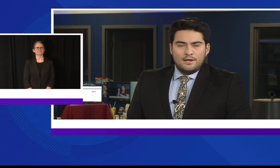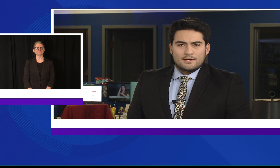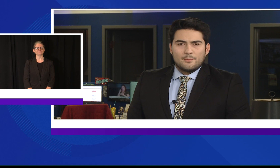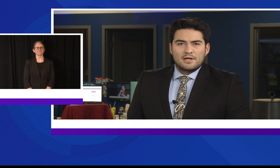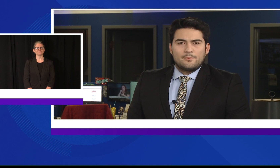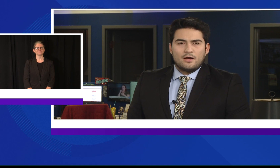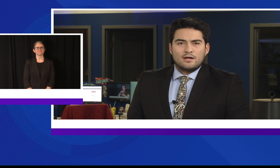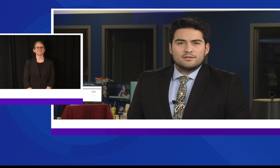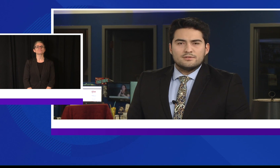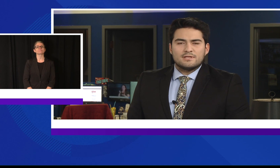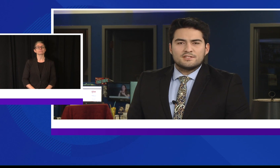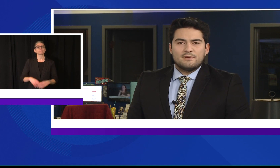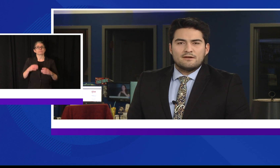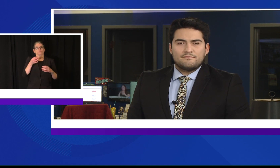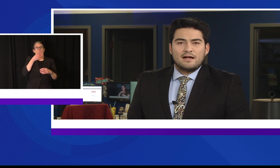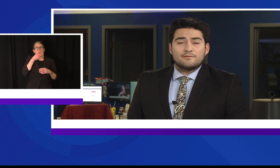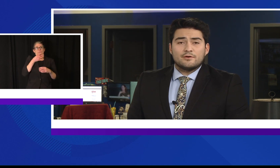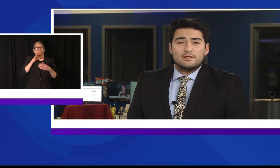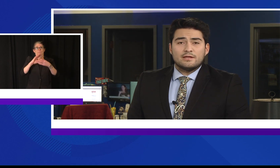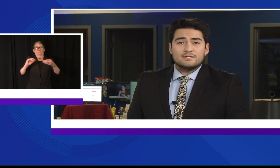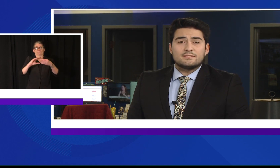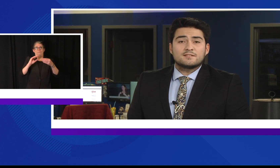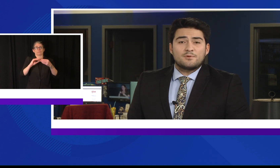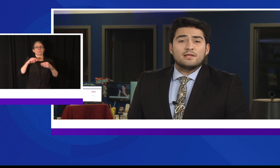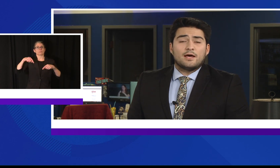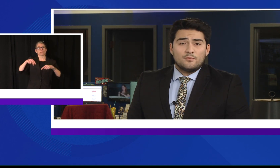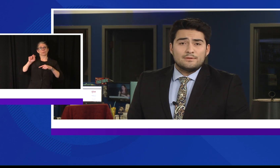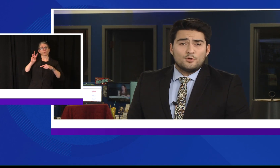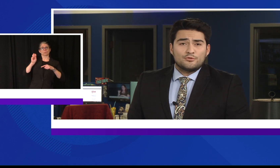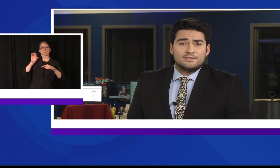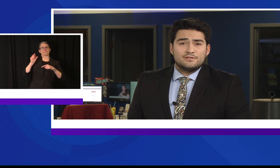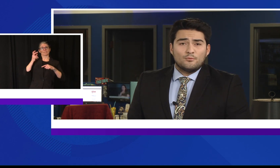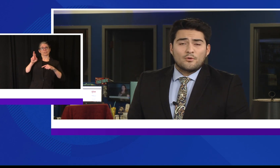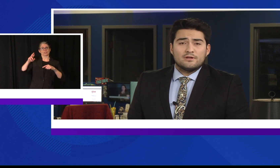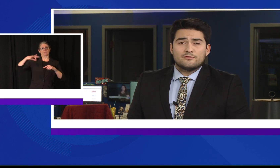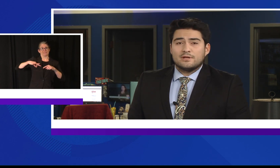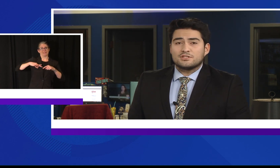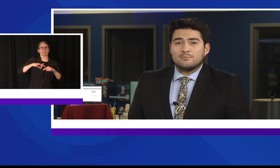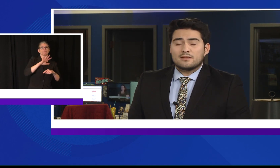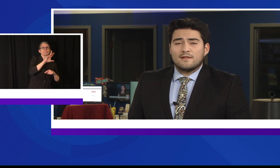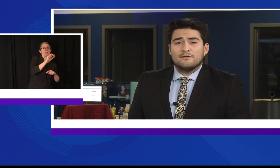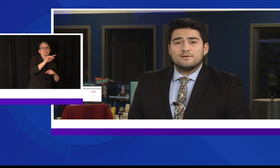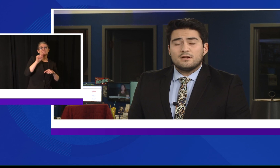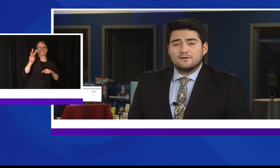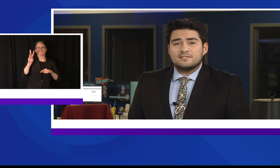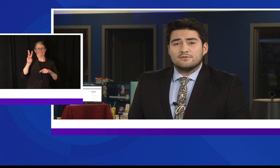and coming up on New Center made at 5:36 p.m. we will bring you more information about the life of Steven